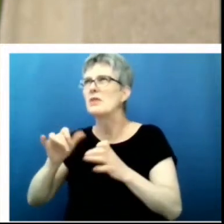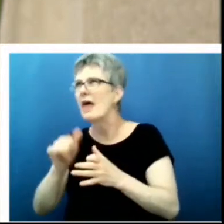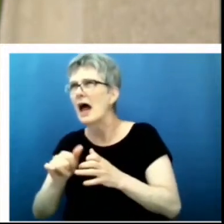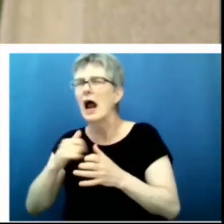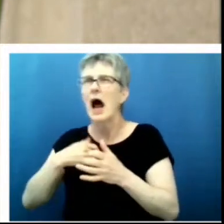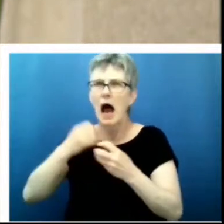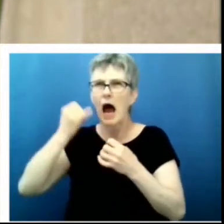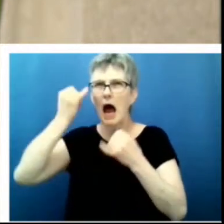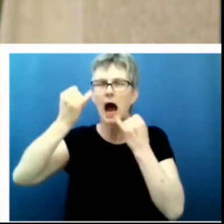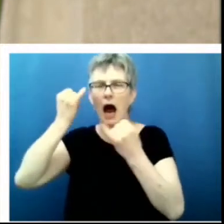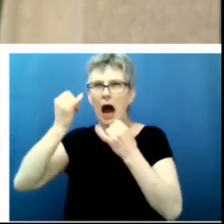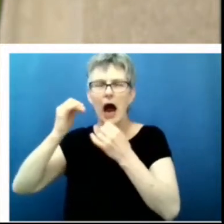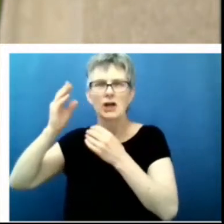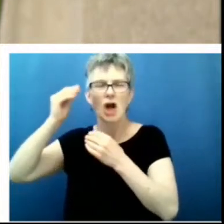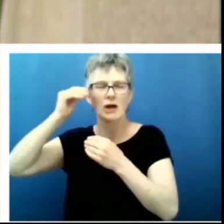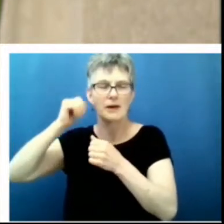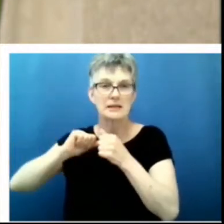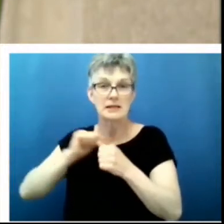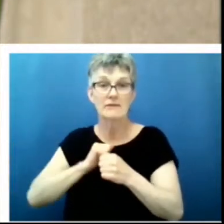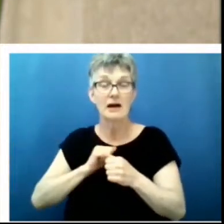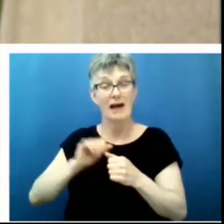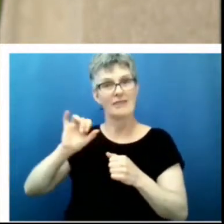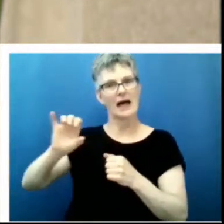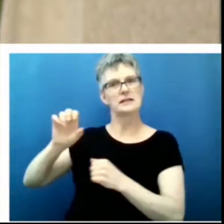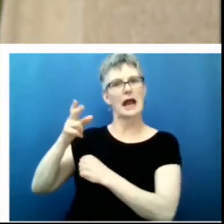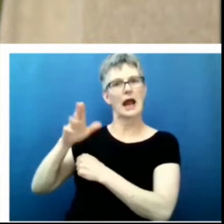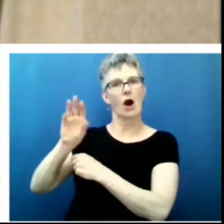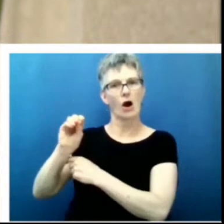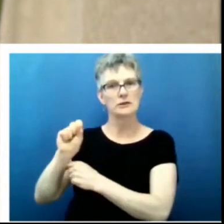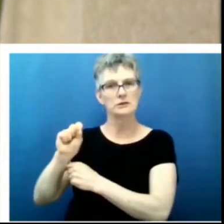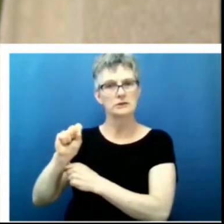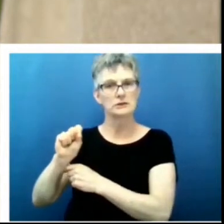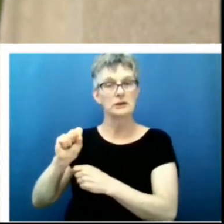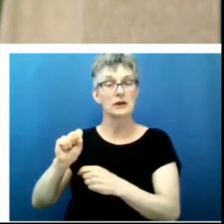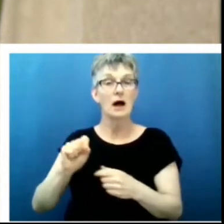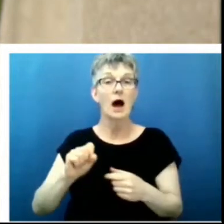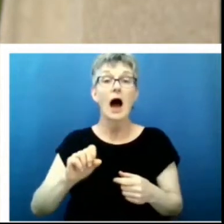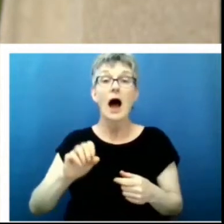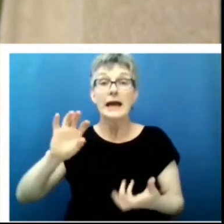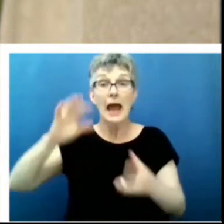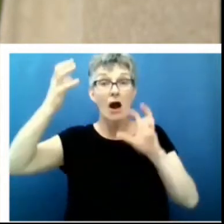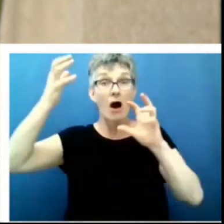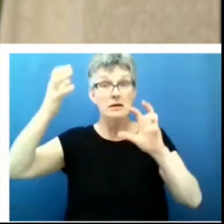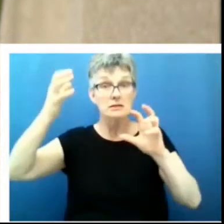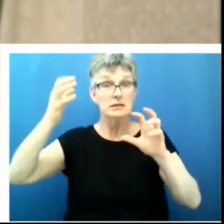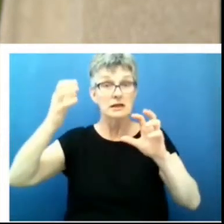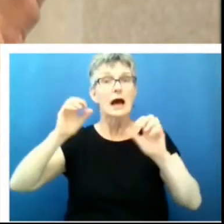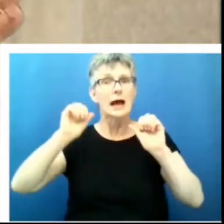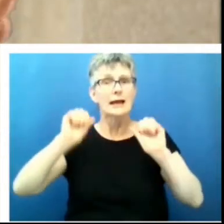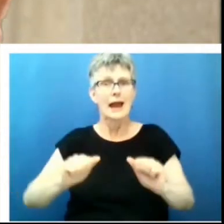Chaos can even be the awesome things in life like so much business growth that you cannot keep up with it.